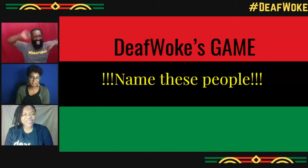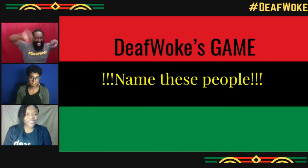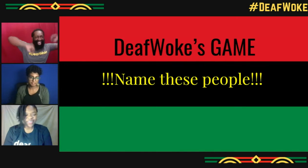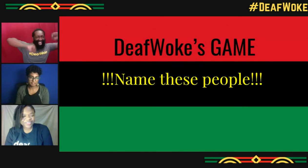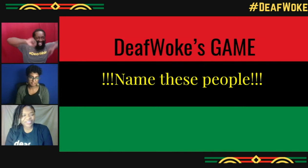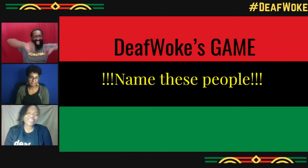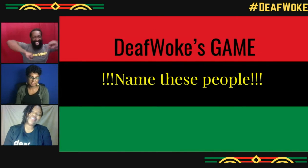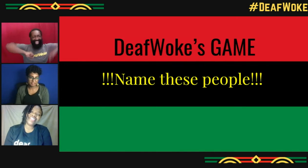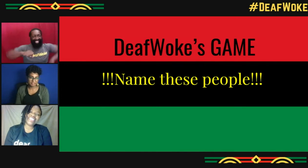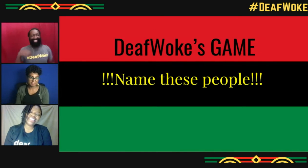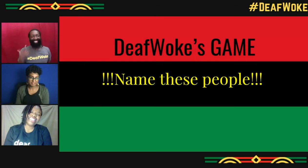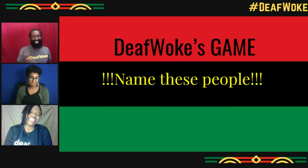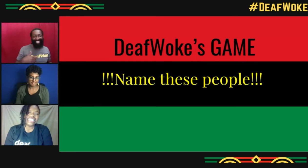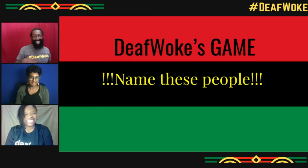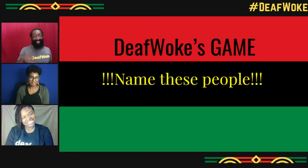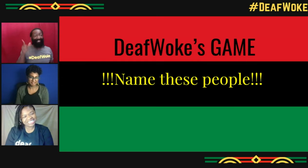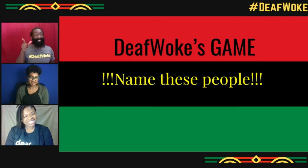Here we go.